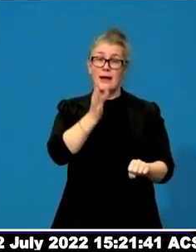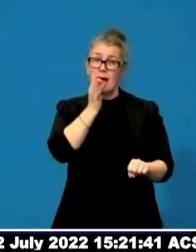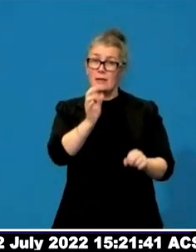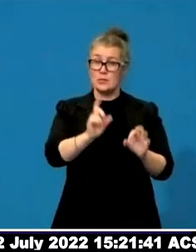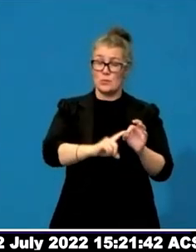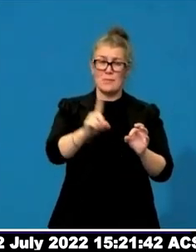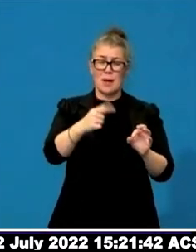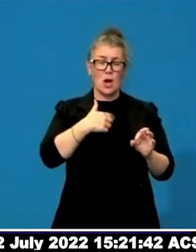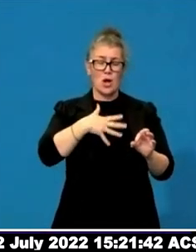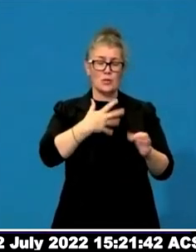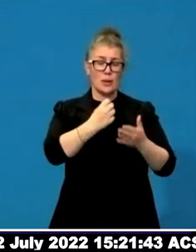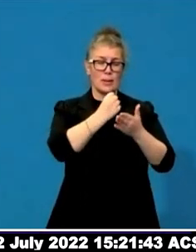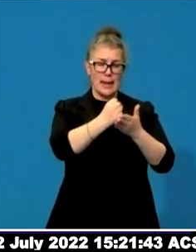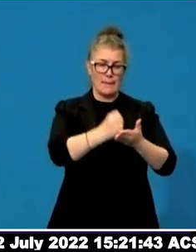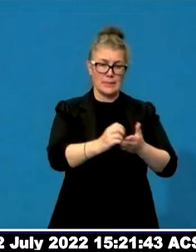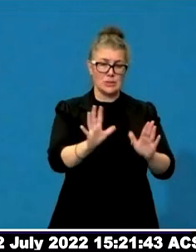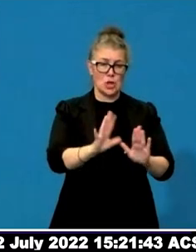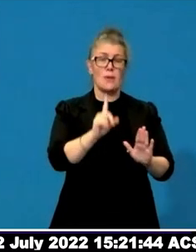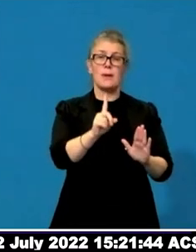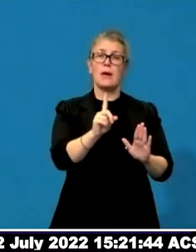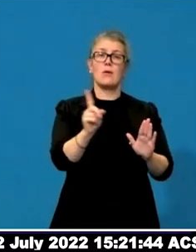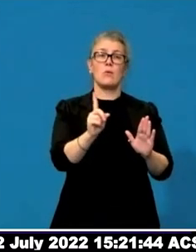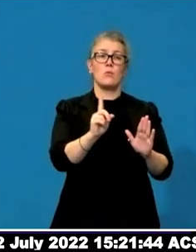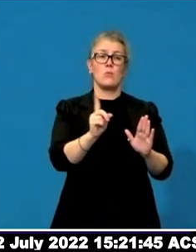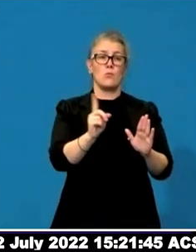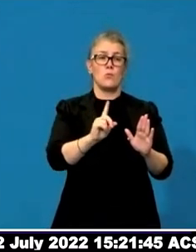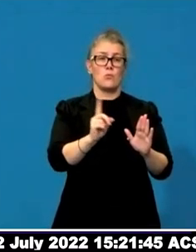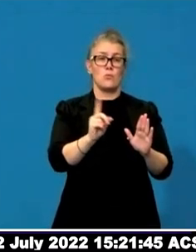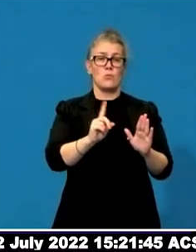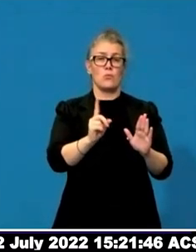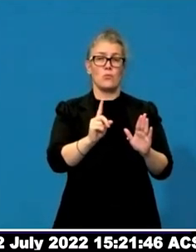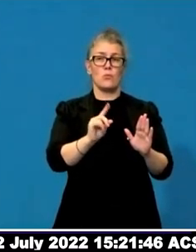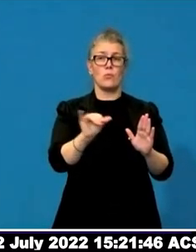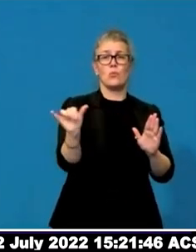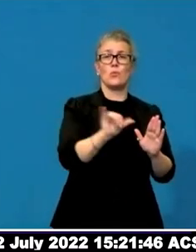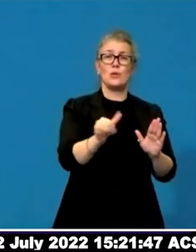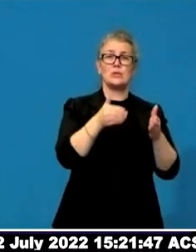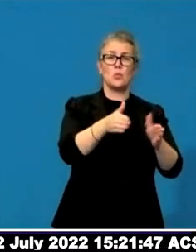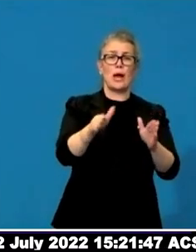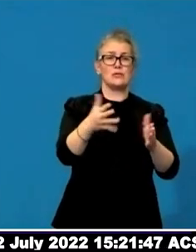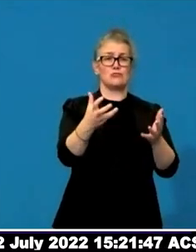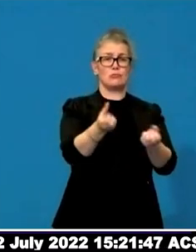but what are the major sources of revenue for your company? Where do you get your funds from?